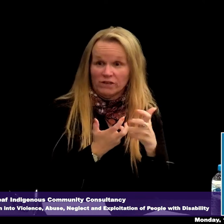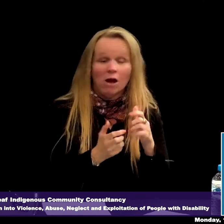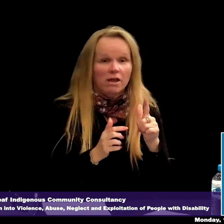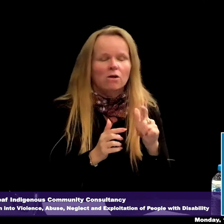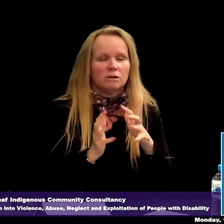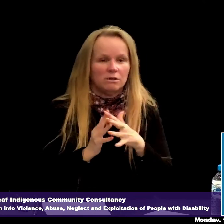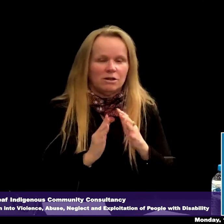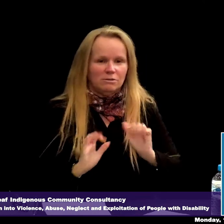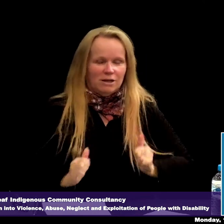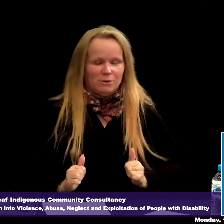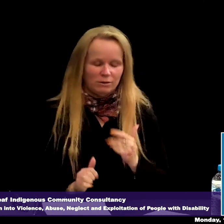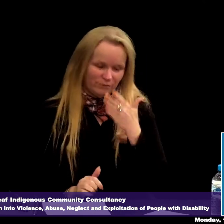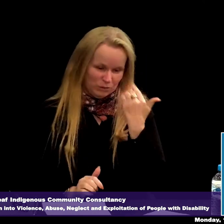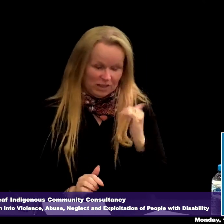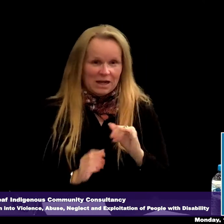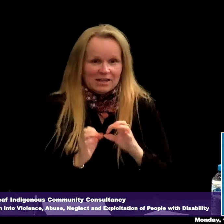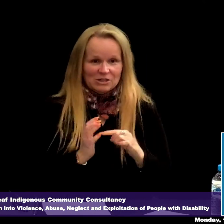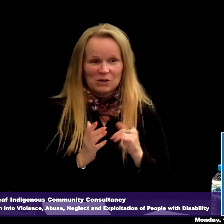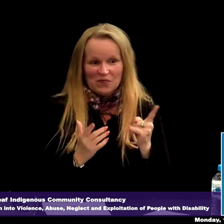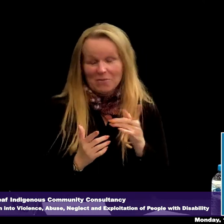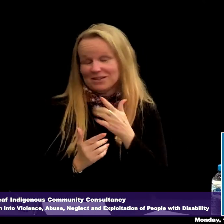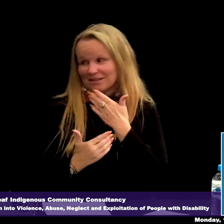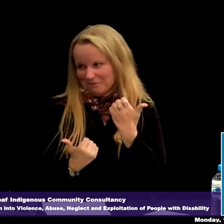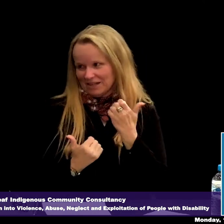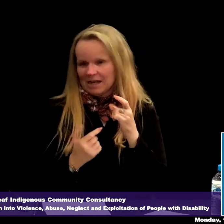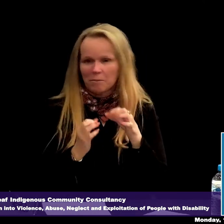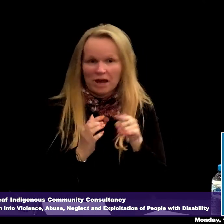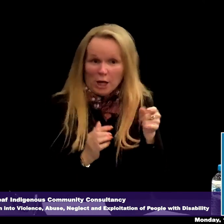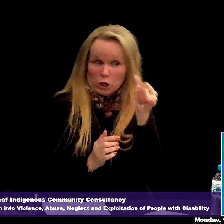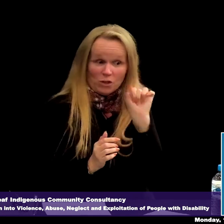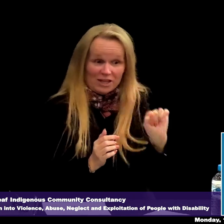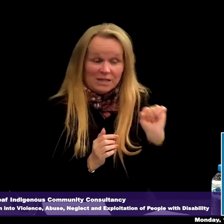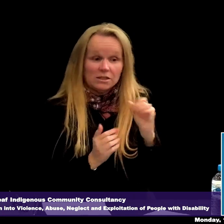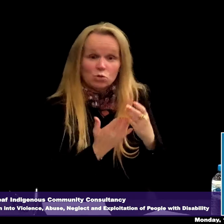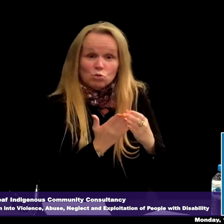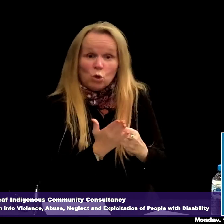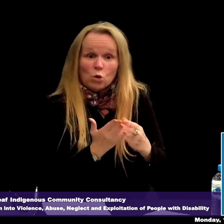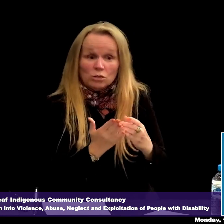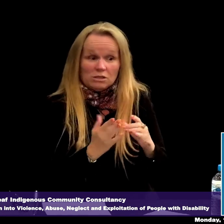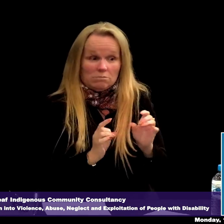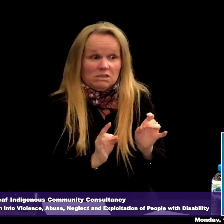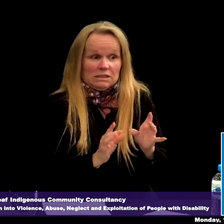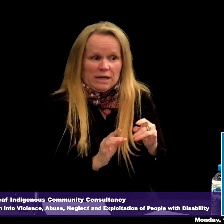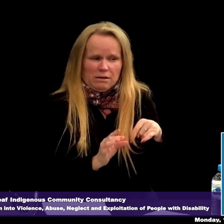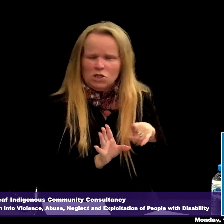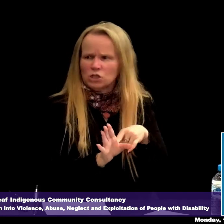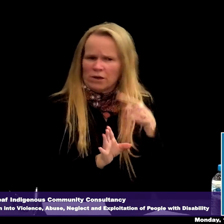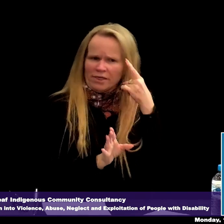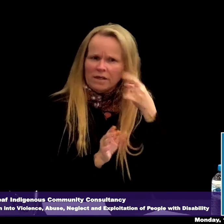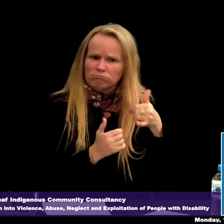I think I've got that right. Okay. So that was lovely to know. I know that he does teach a course.